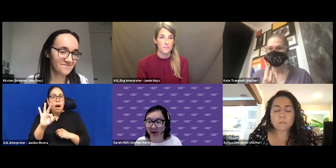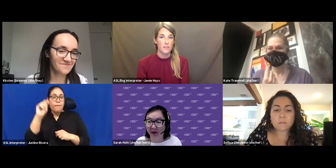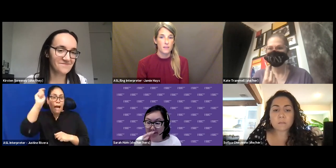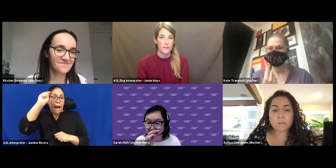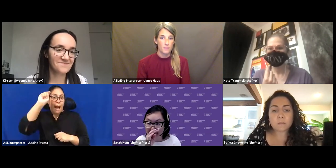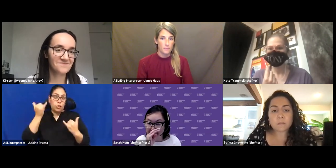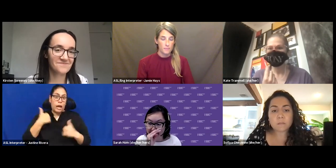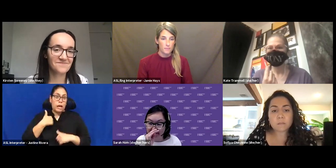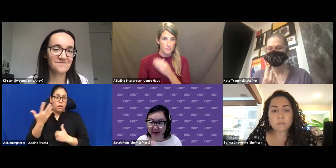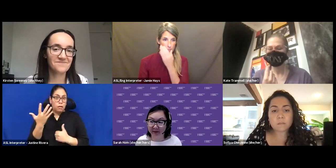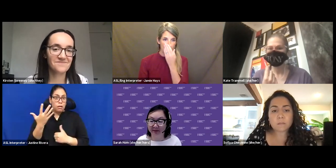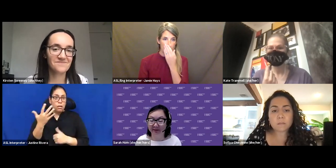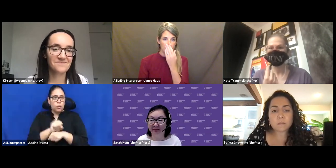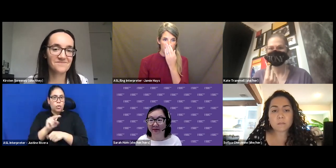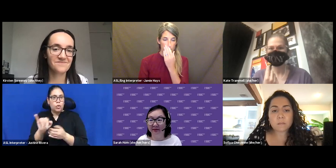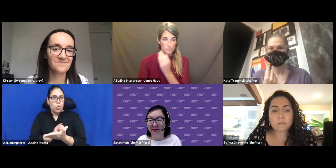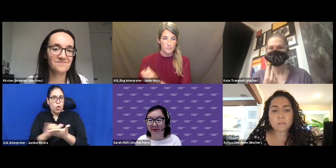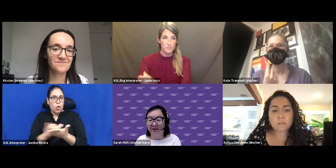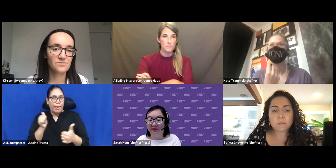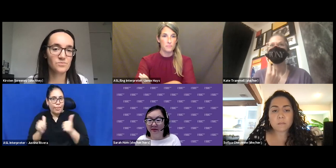Theatre Barn's Managing Director. We're currently in